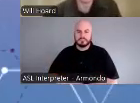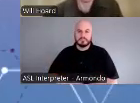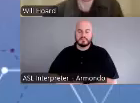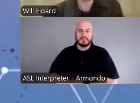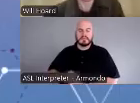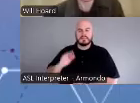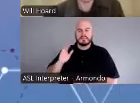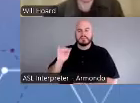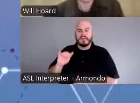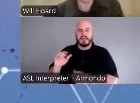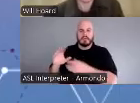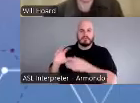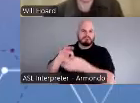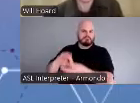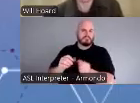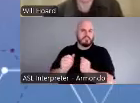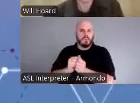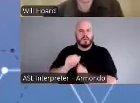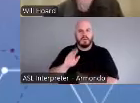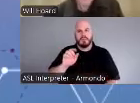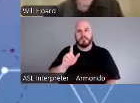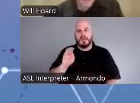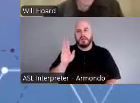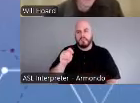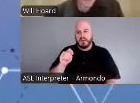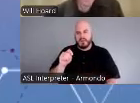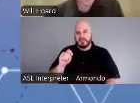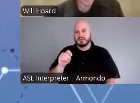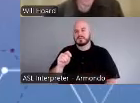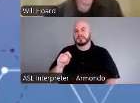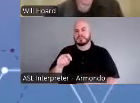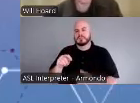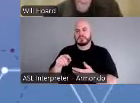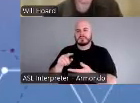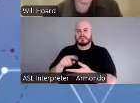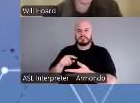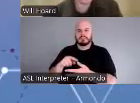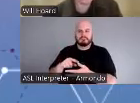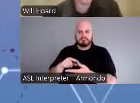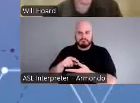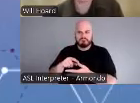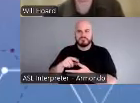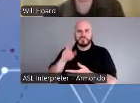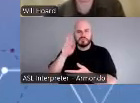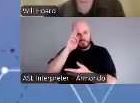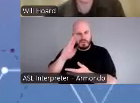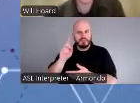well with the Belmont principle of respect for persons. Did any of you, when you were doing this--